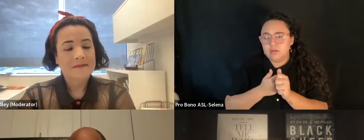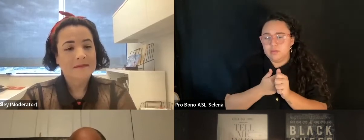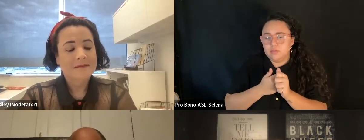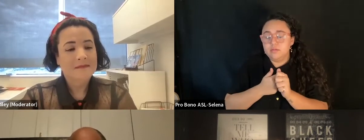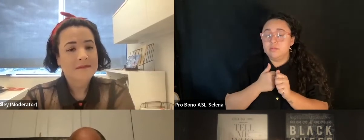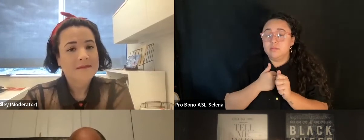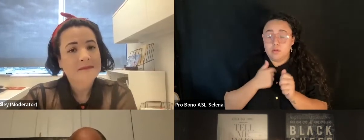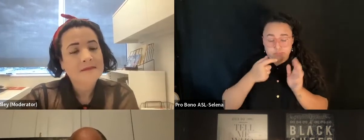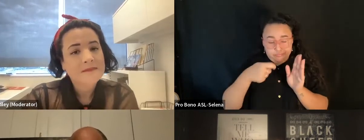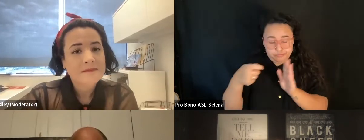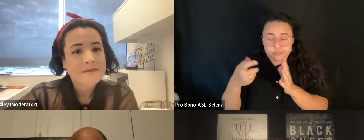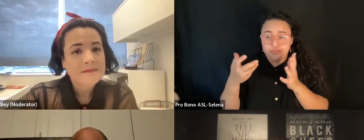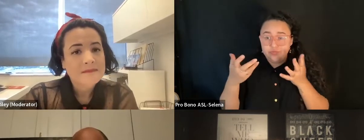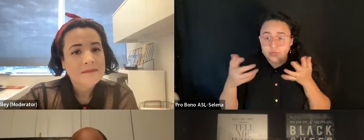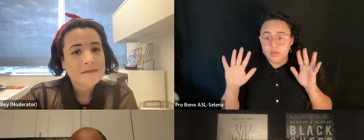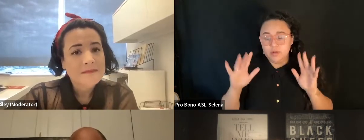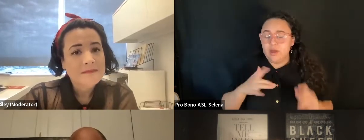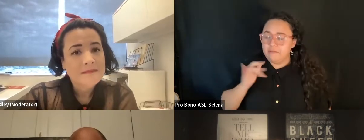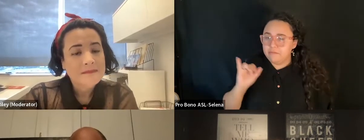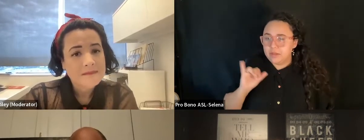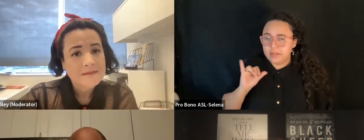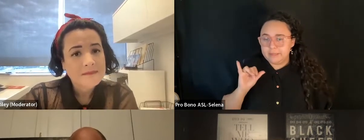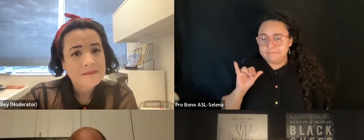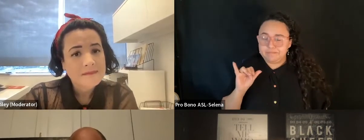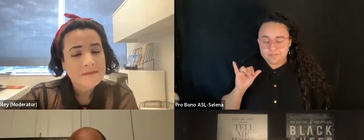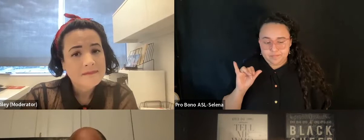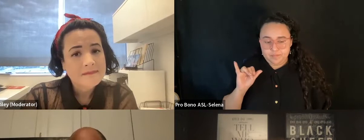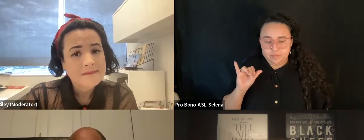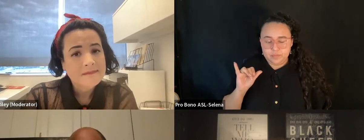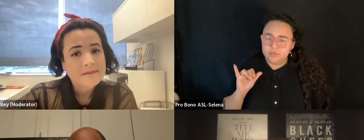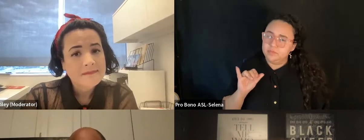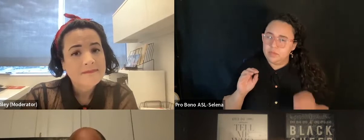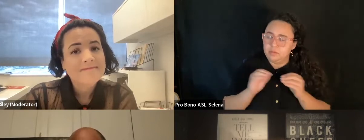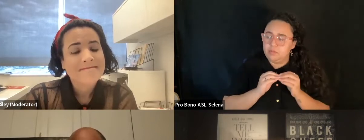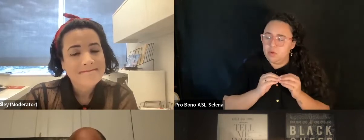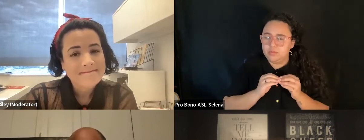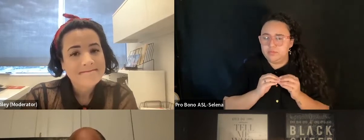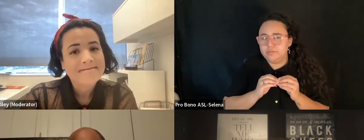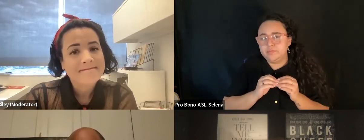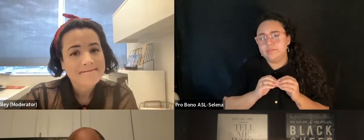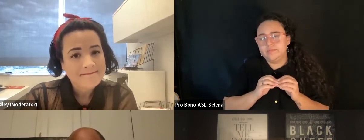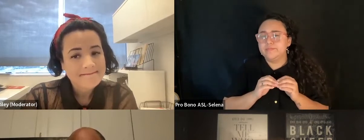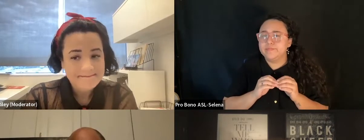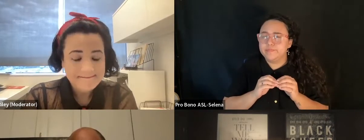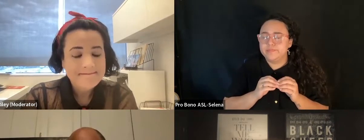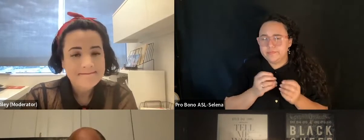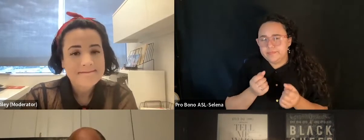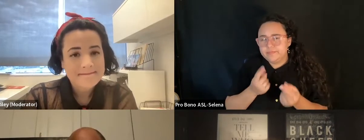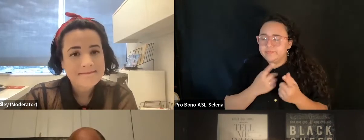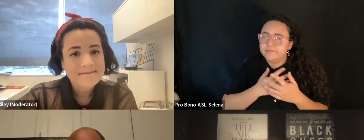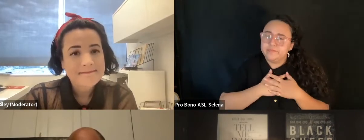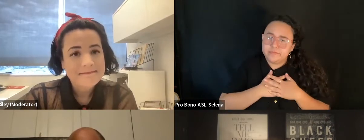sympathetic towards the people at the heart of the story, because I see them not as characters in a